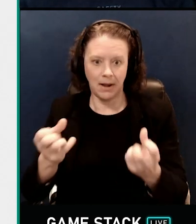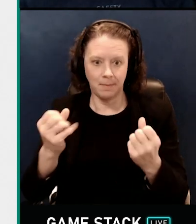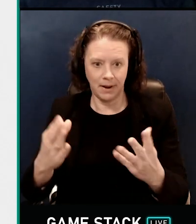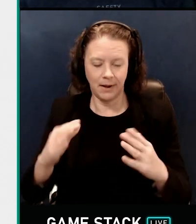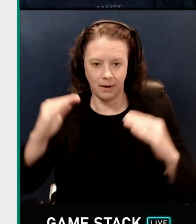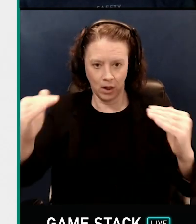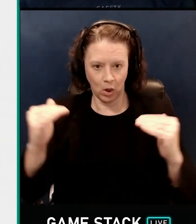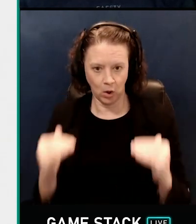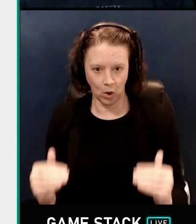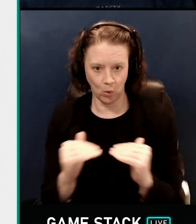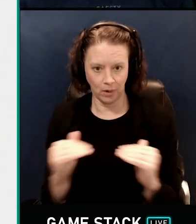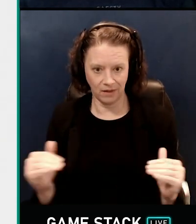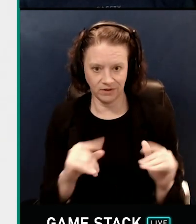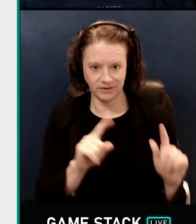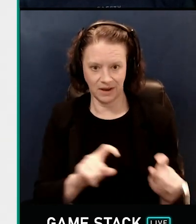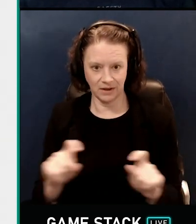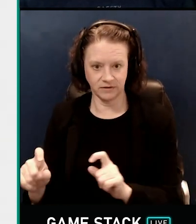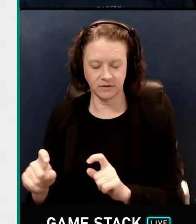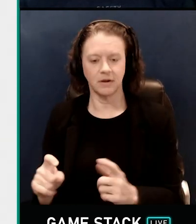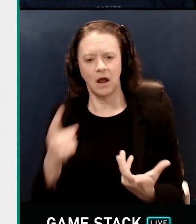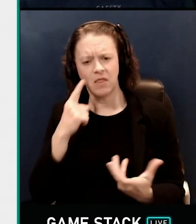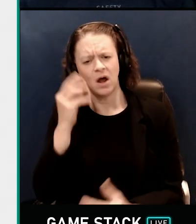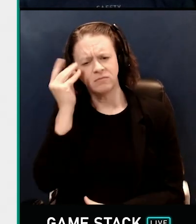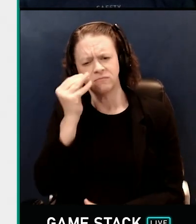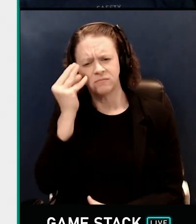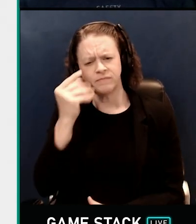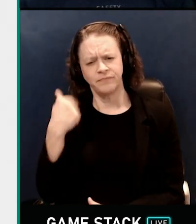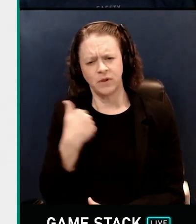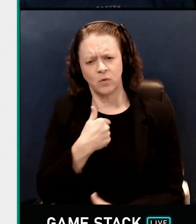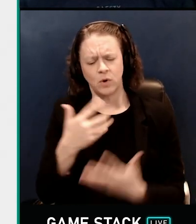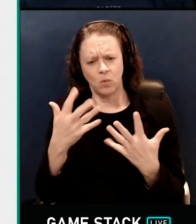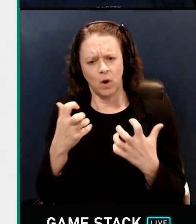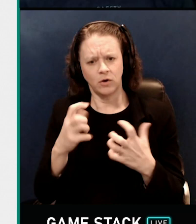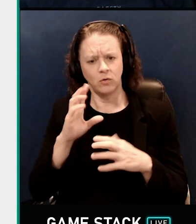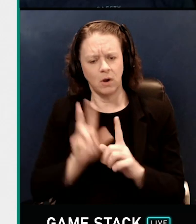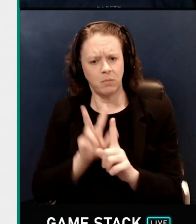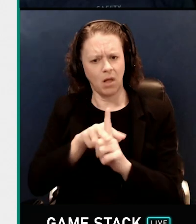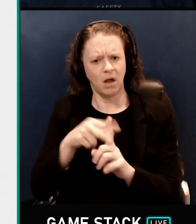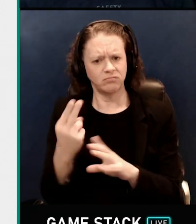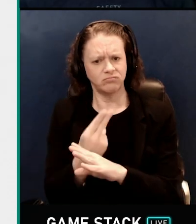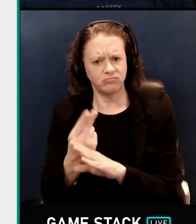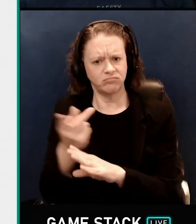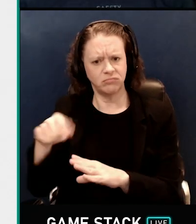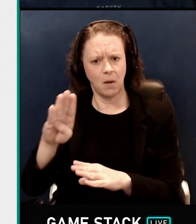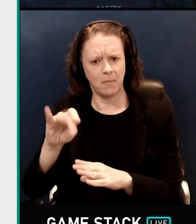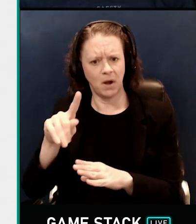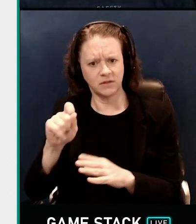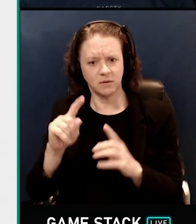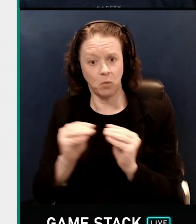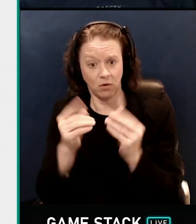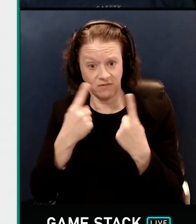I thought hey, you know we want to apply bots more effectively and on more titles. So how can we make them faster,